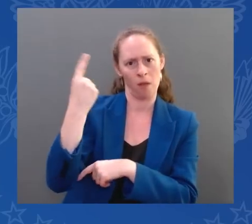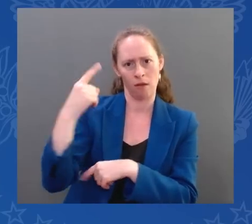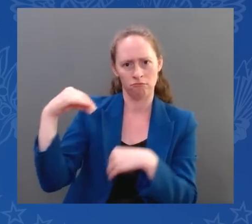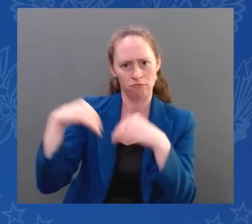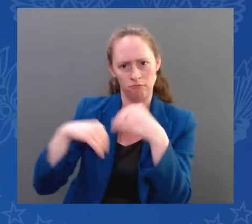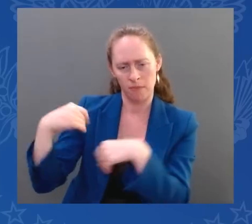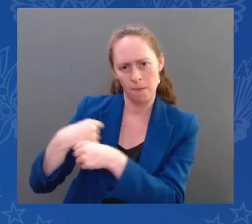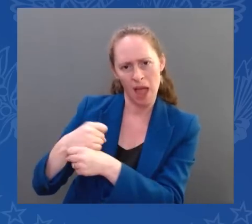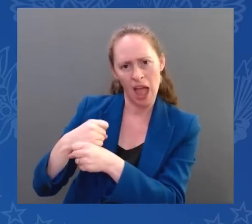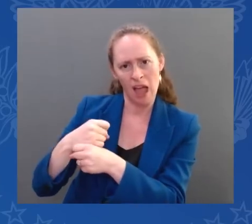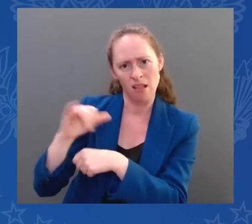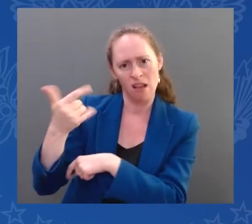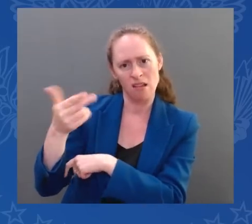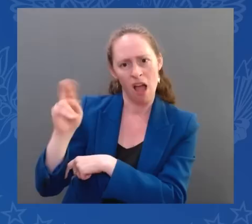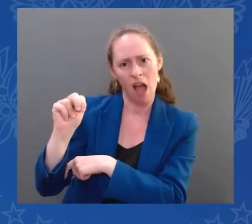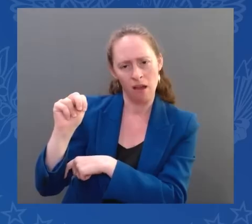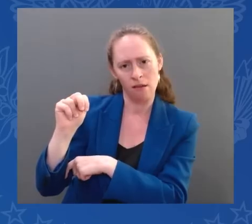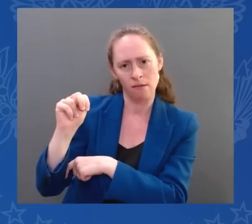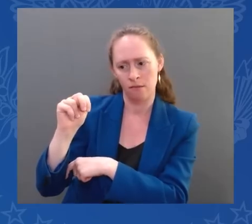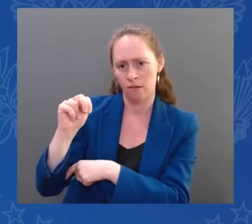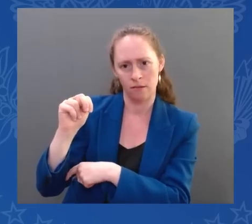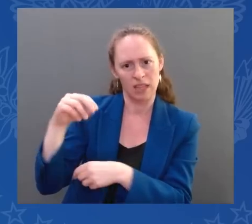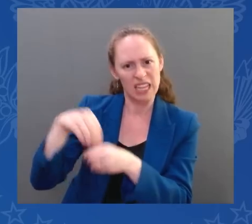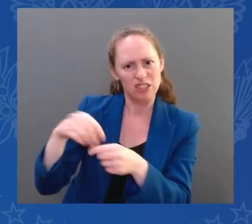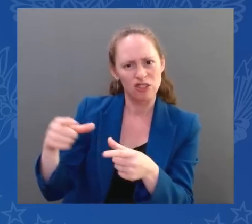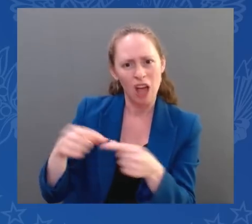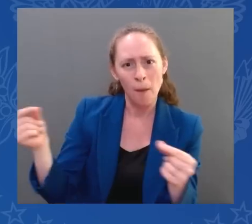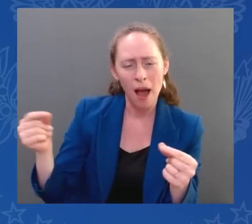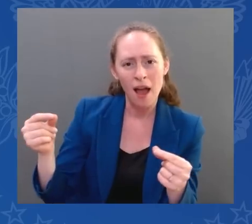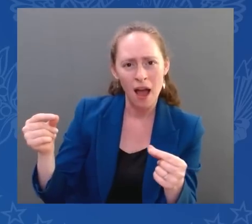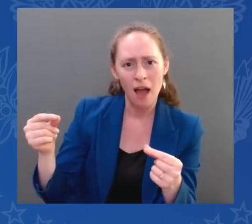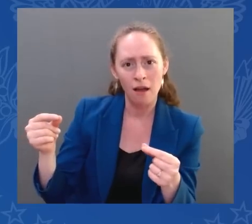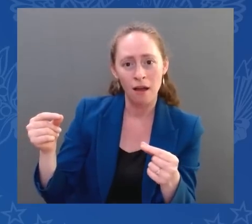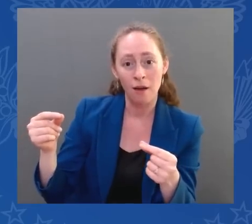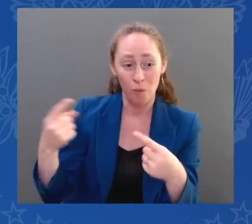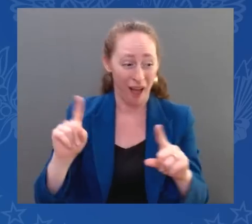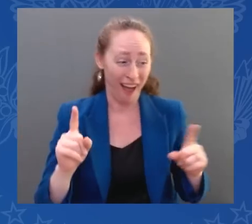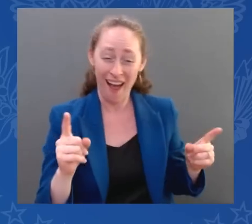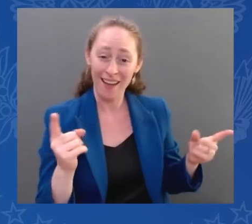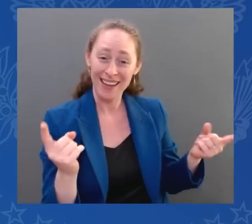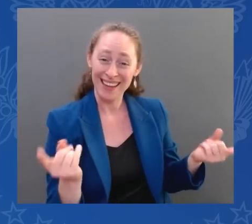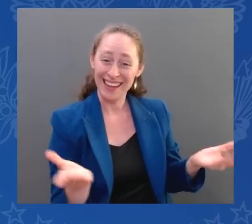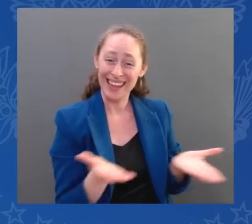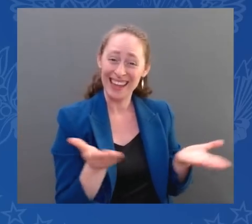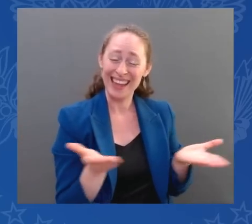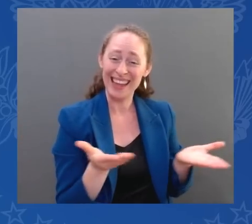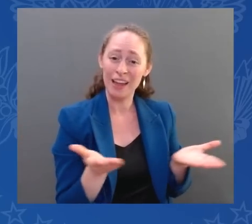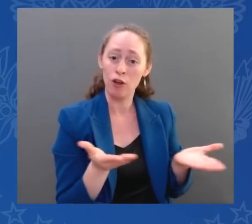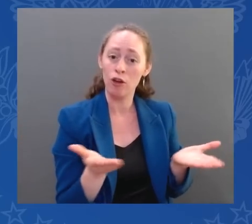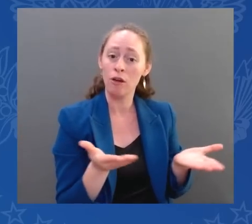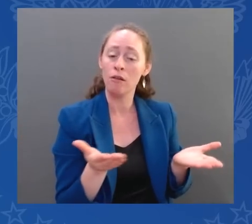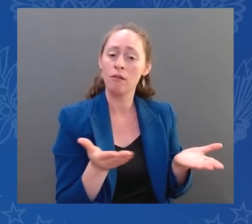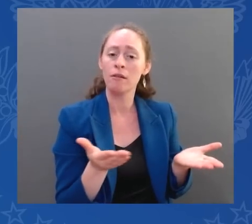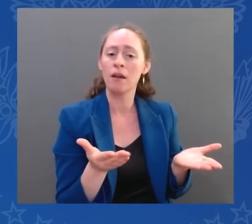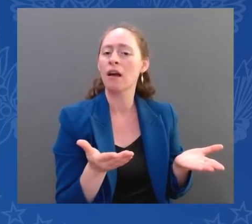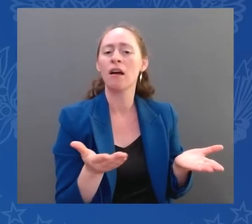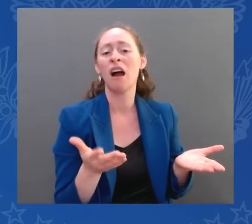I mean, between 3- and 4,000 cases. They have one. One. One.